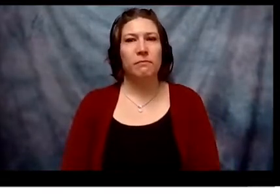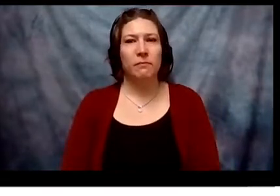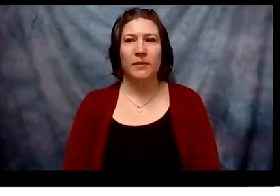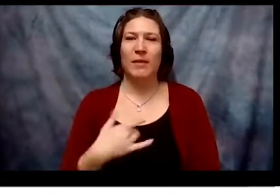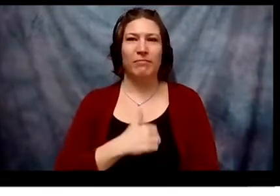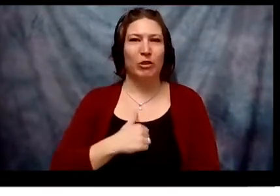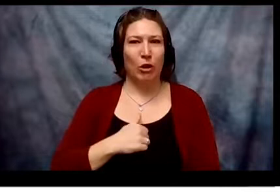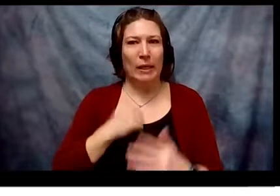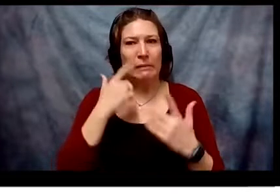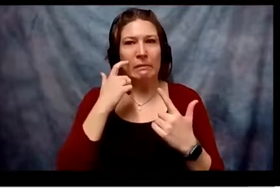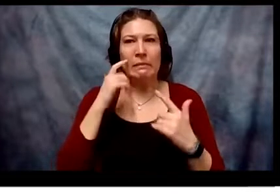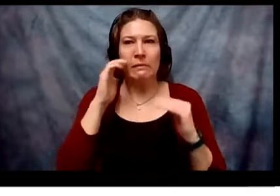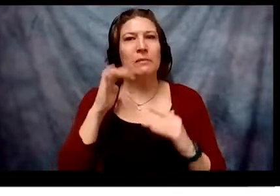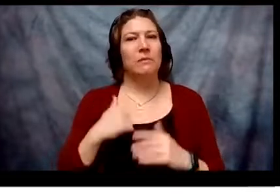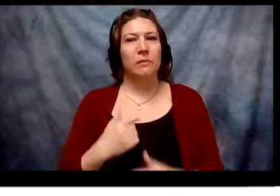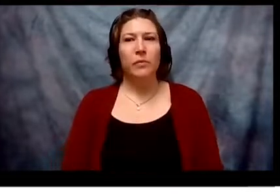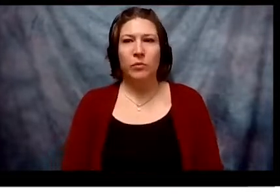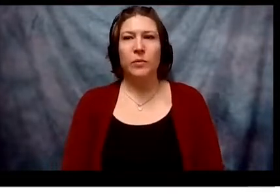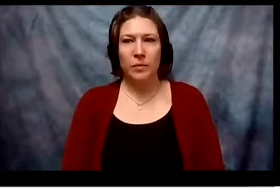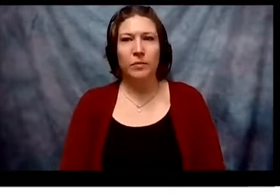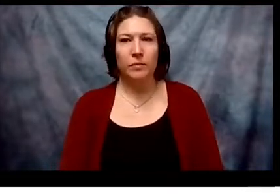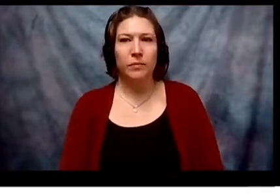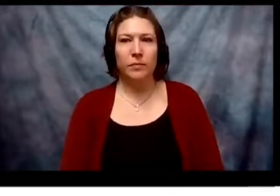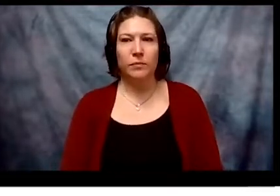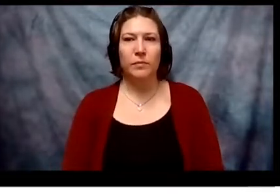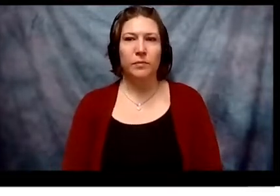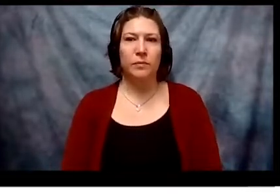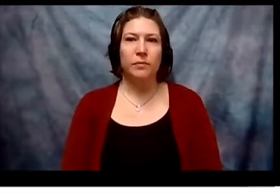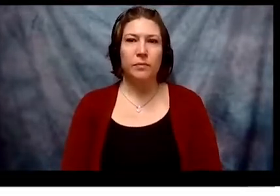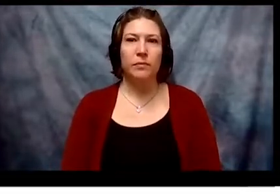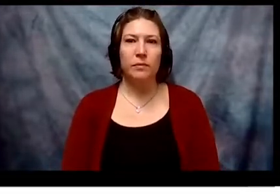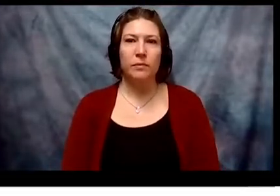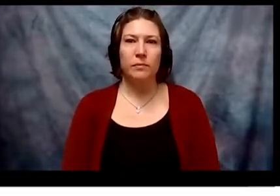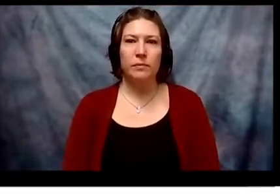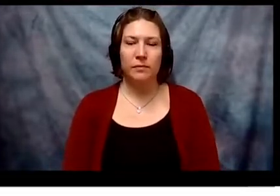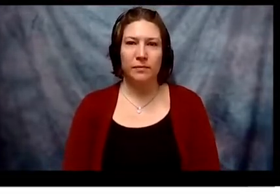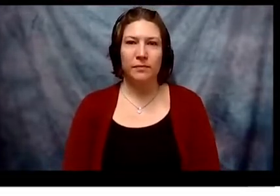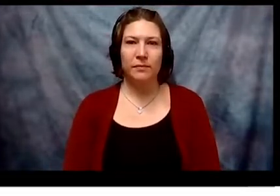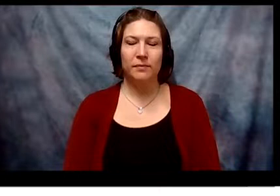[crying]